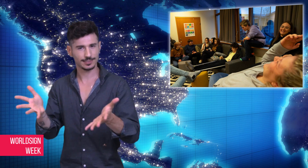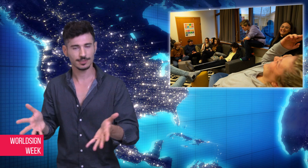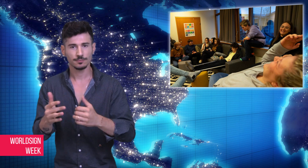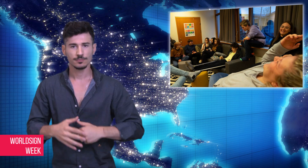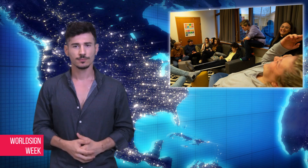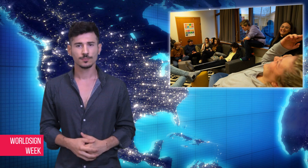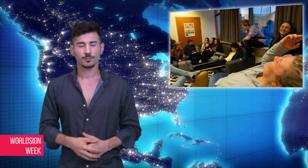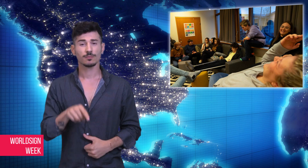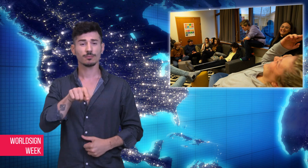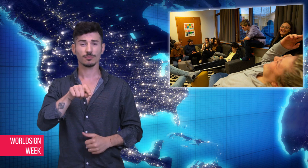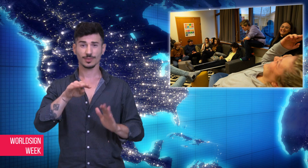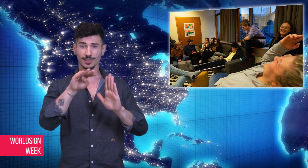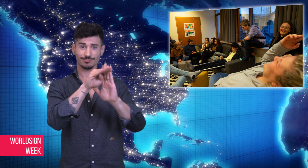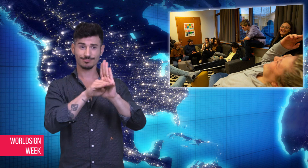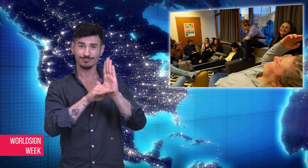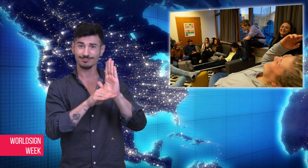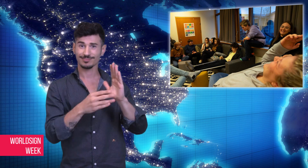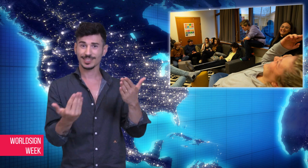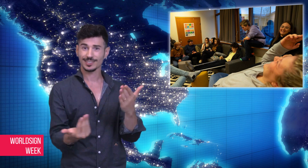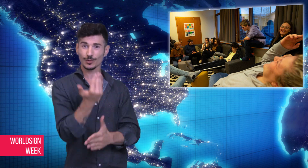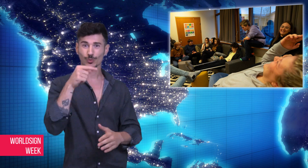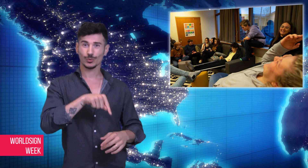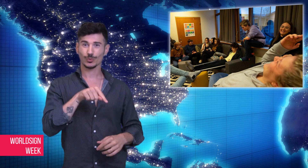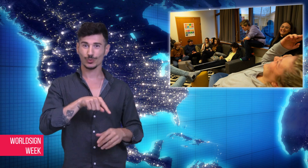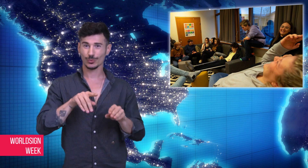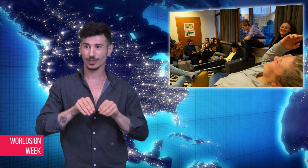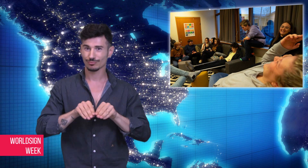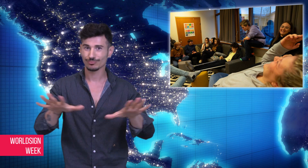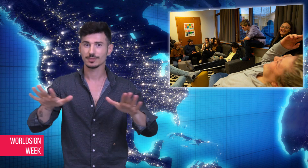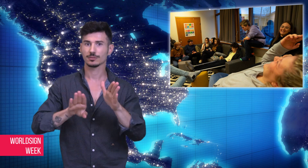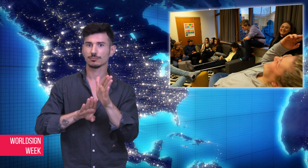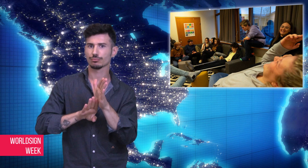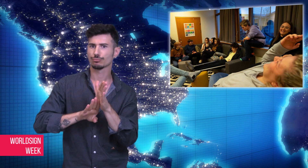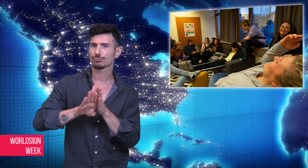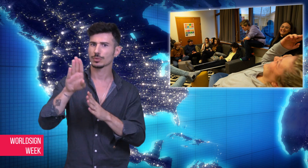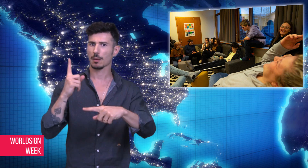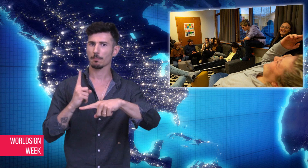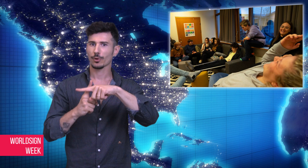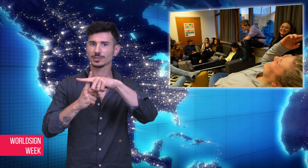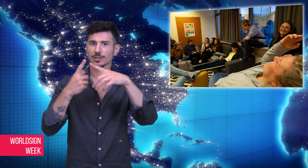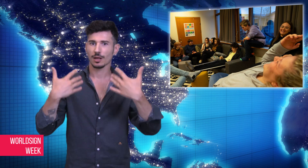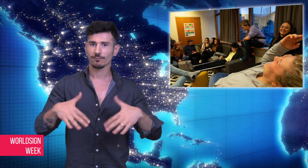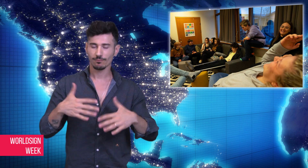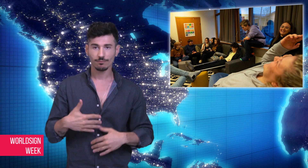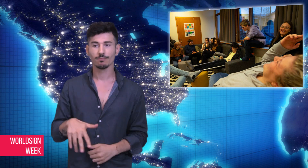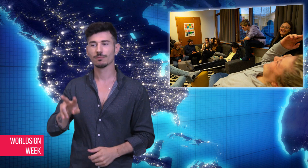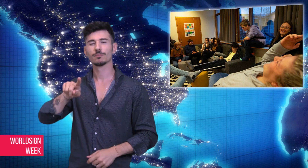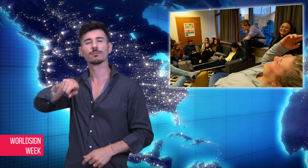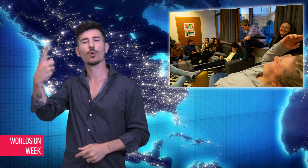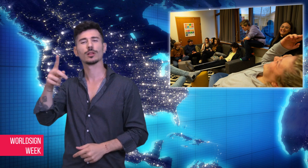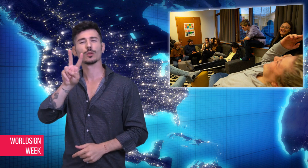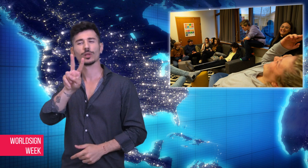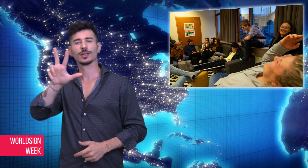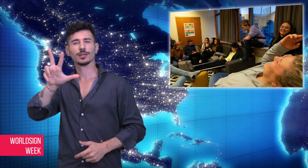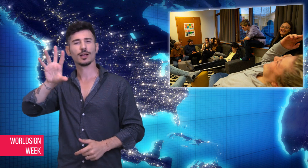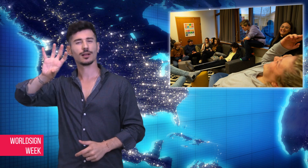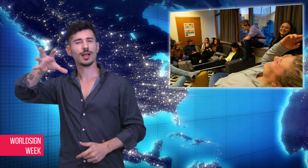their neighborhood. This initiative has been a success and other 23